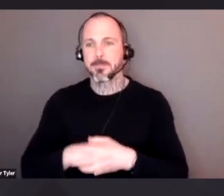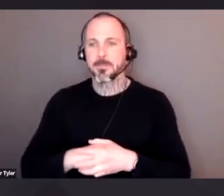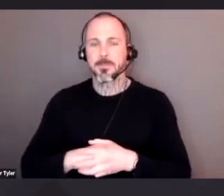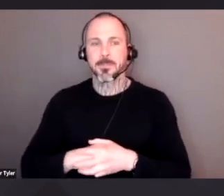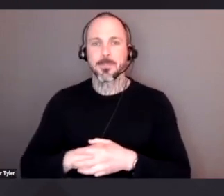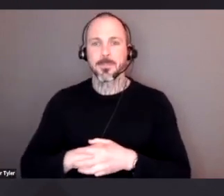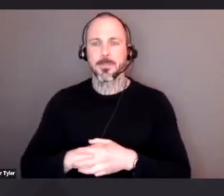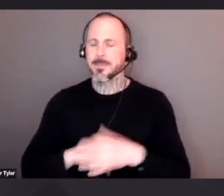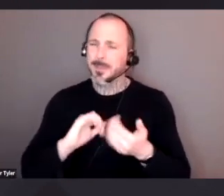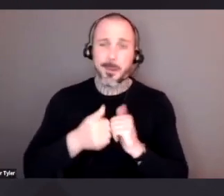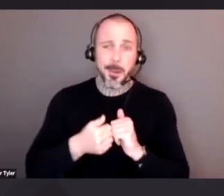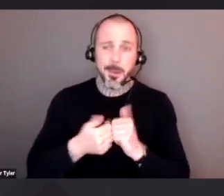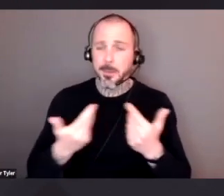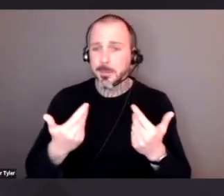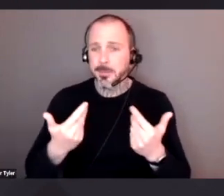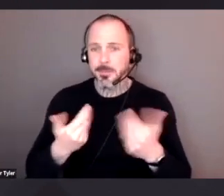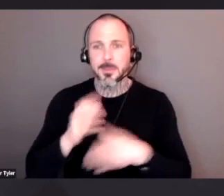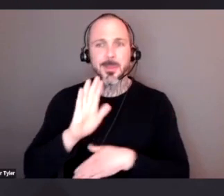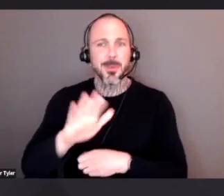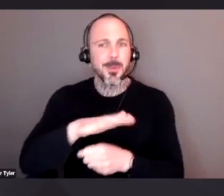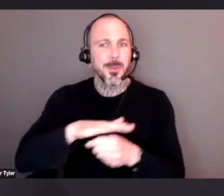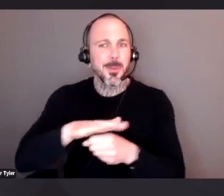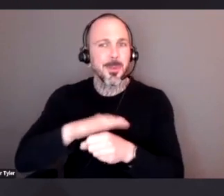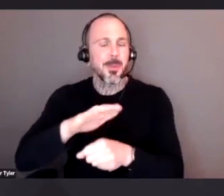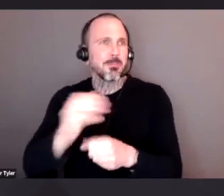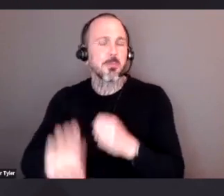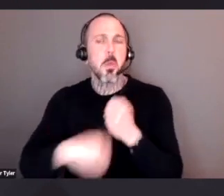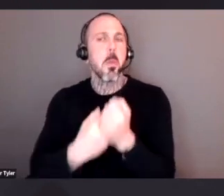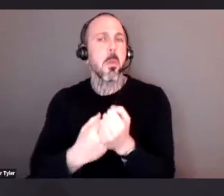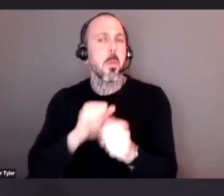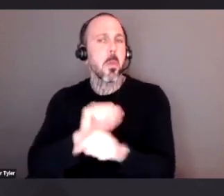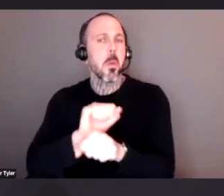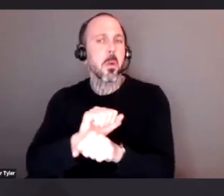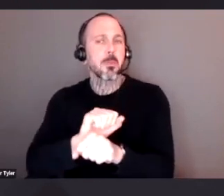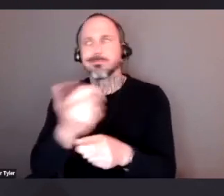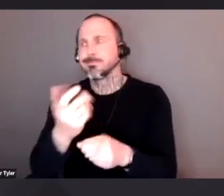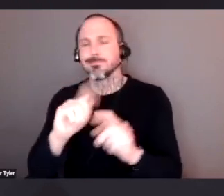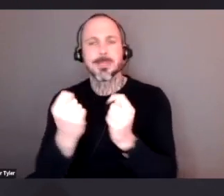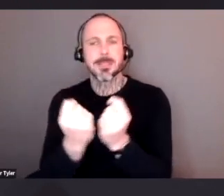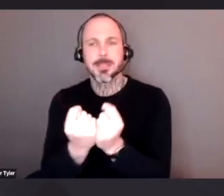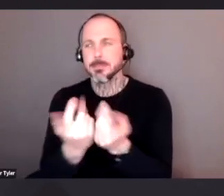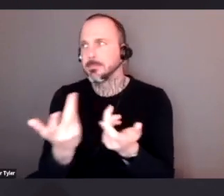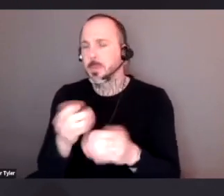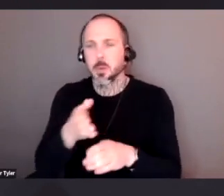with talented, pre-screened candidates. Collaborating with employment professionals can also save